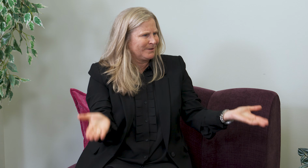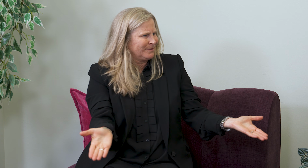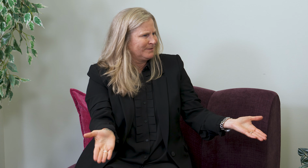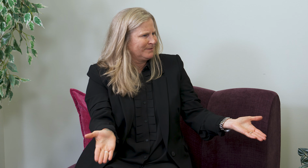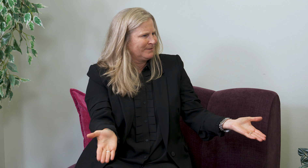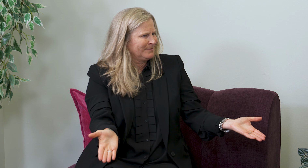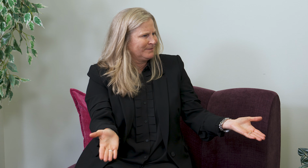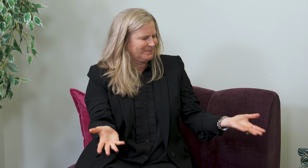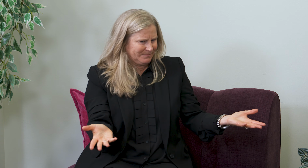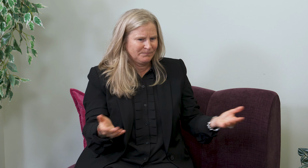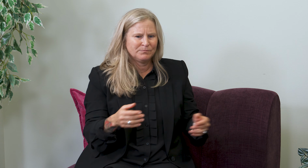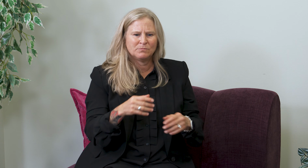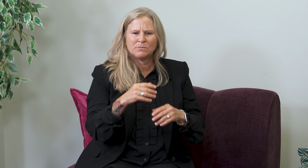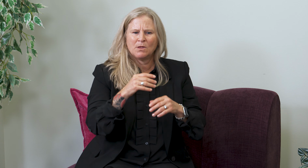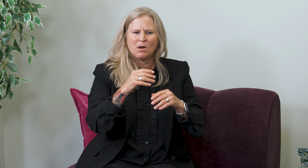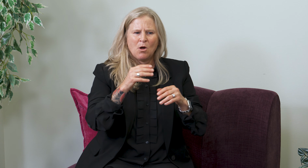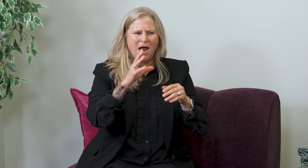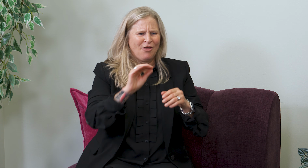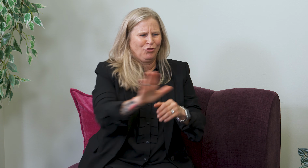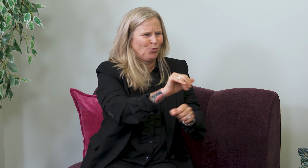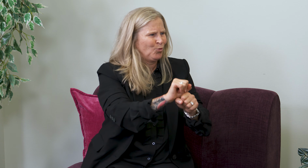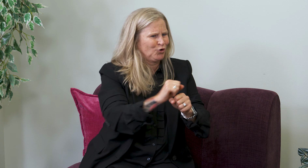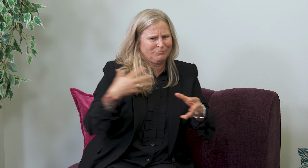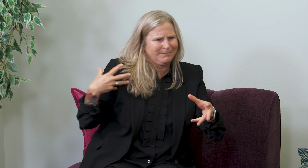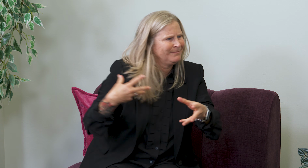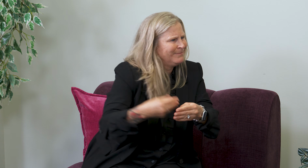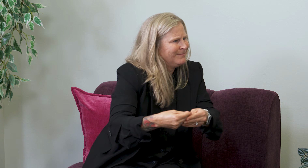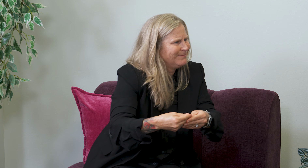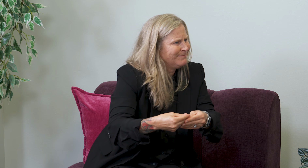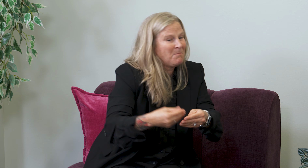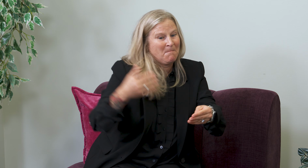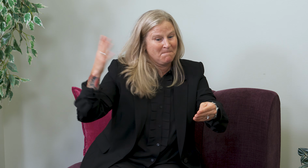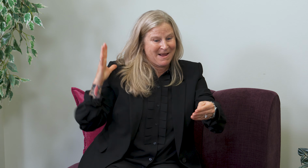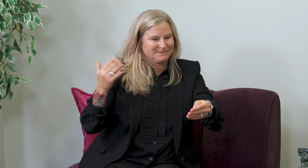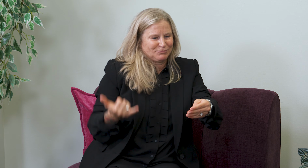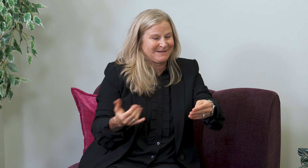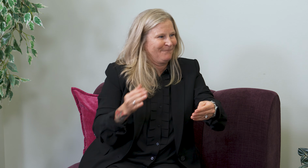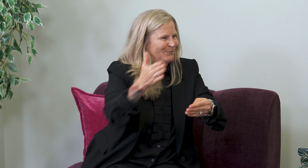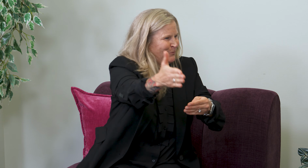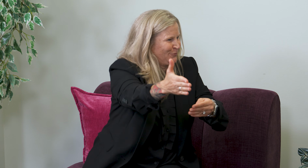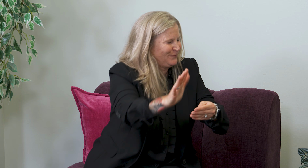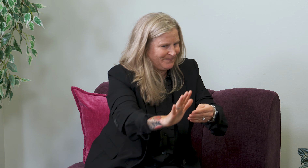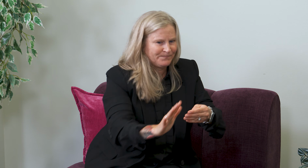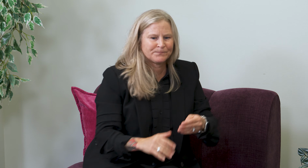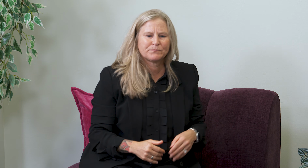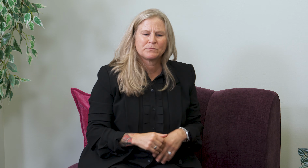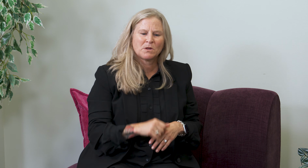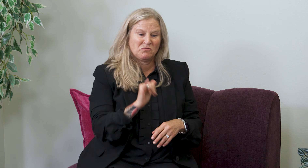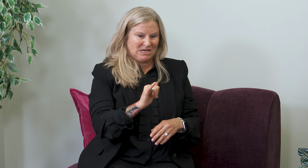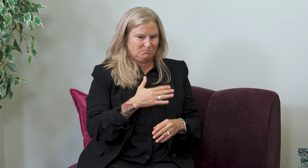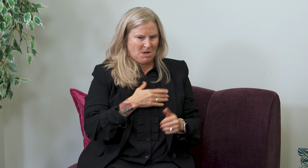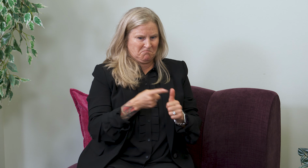to honor the people who have been here and are here. The work that they have and continue to do.